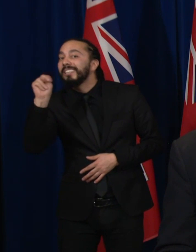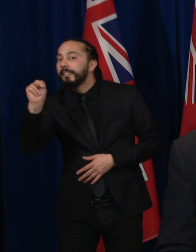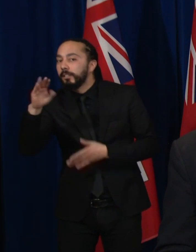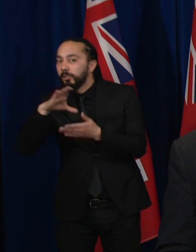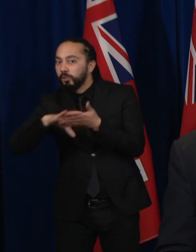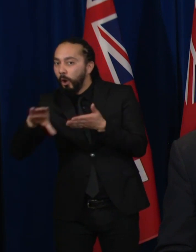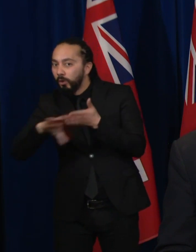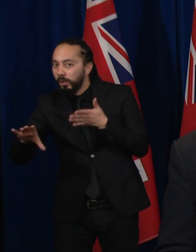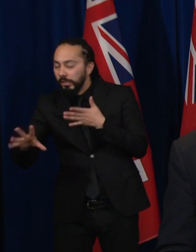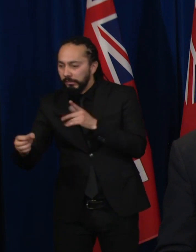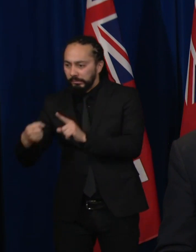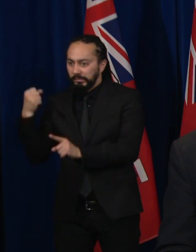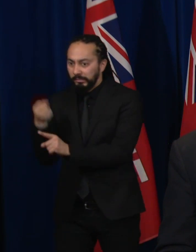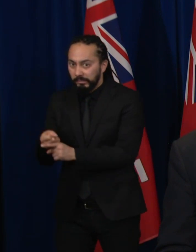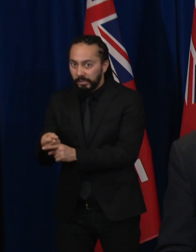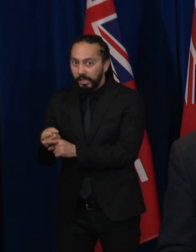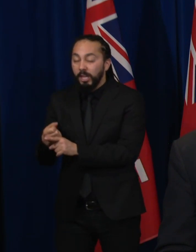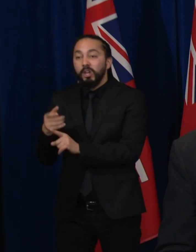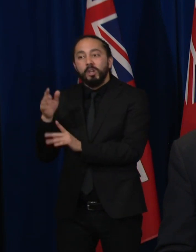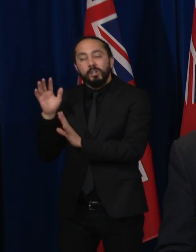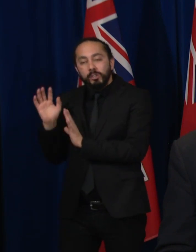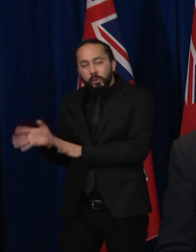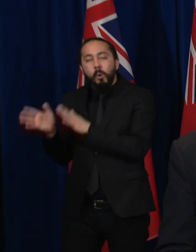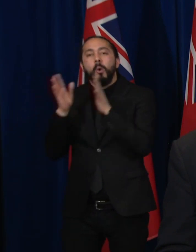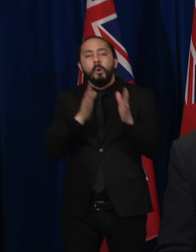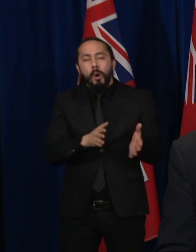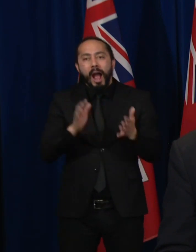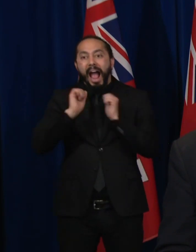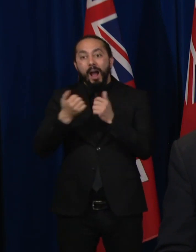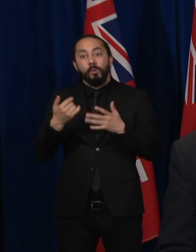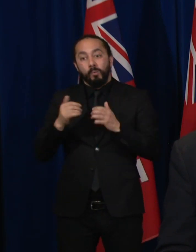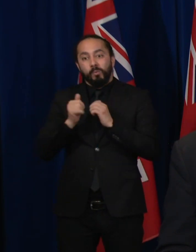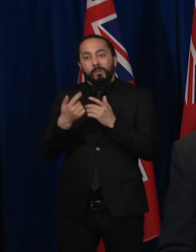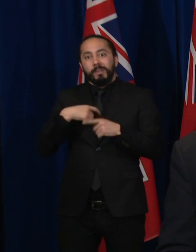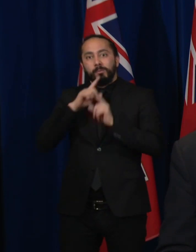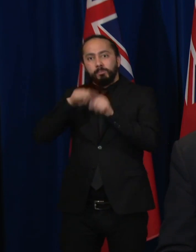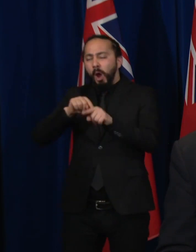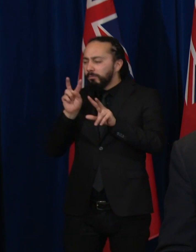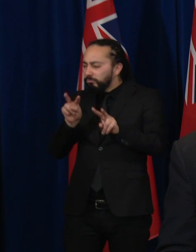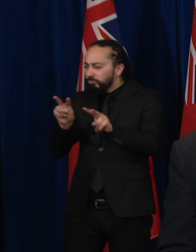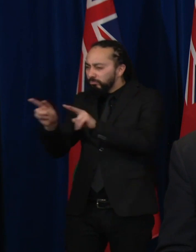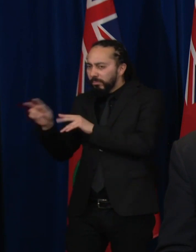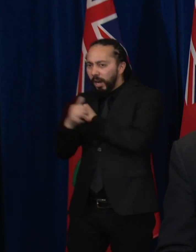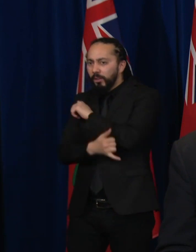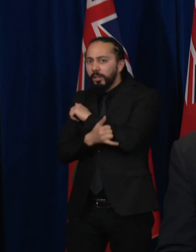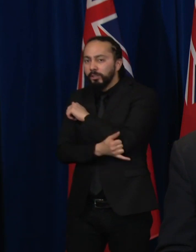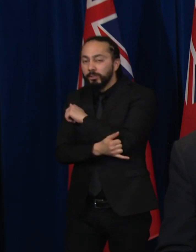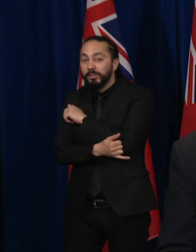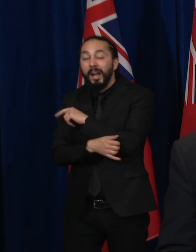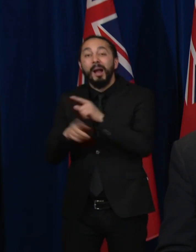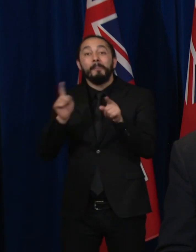terms of our ability to respond. So we are watching all these indicators. Nobody has a crystal ball, but I'm